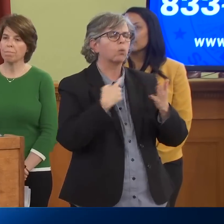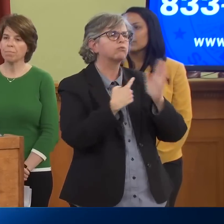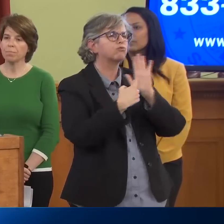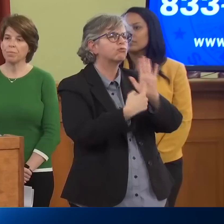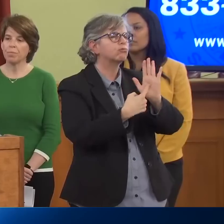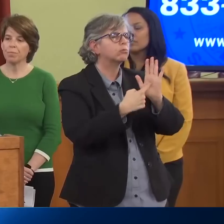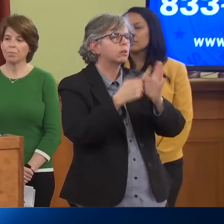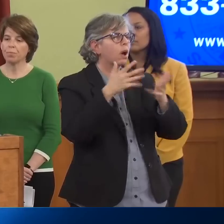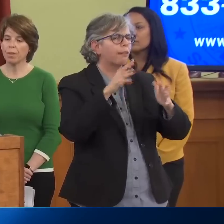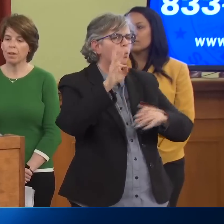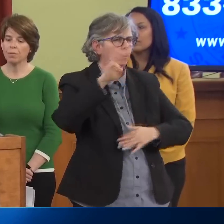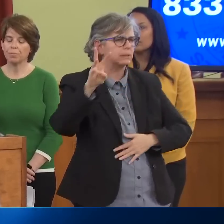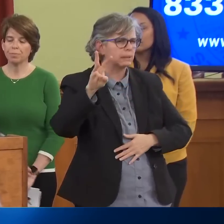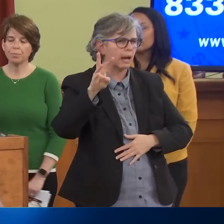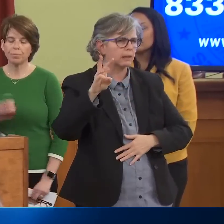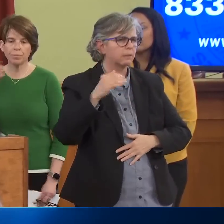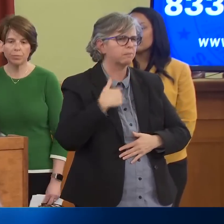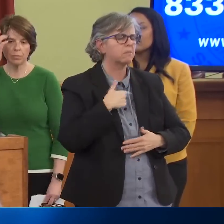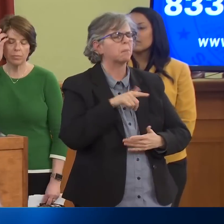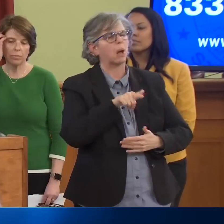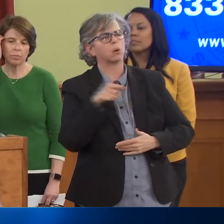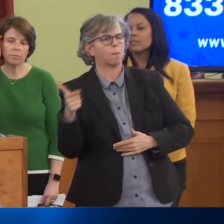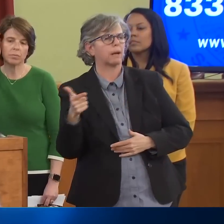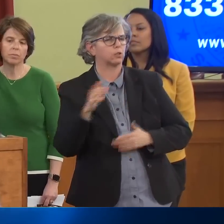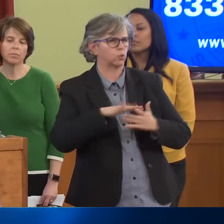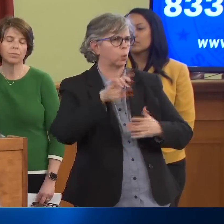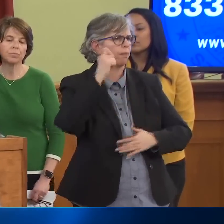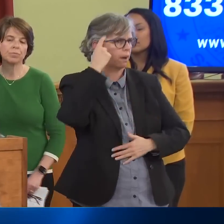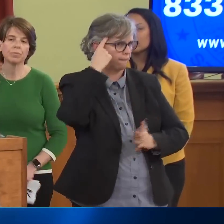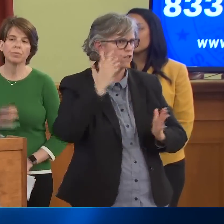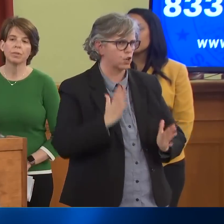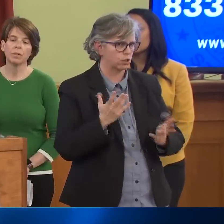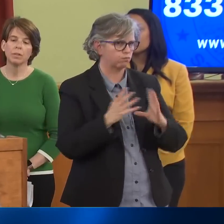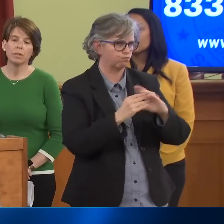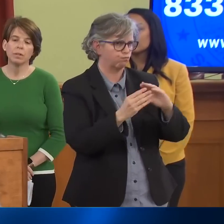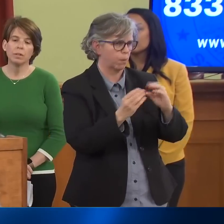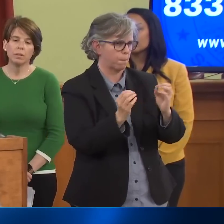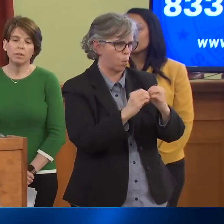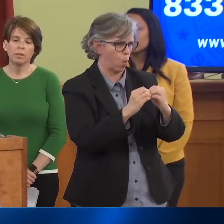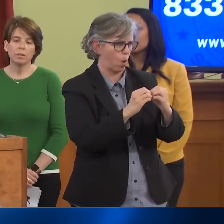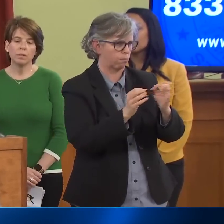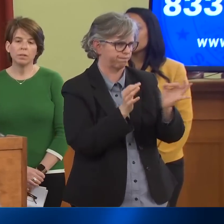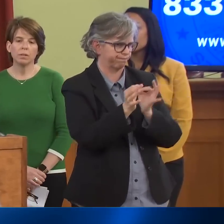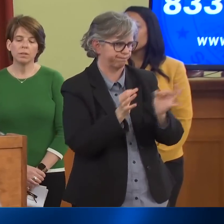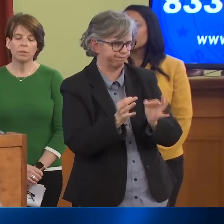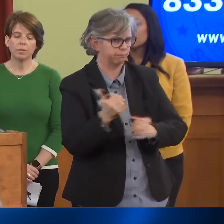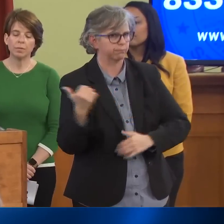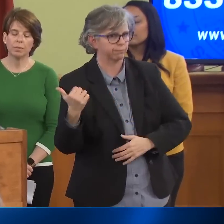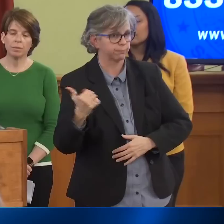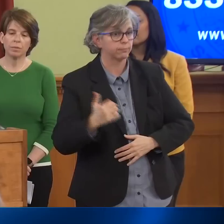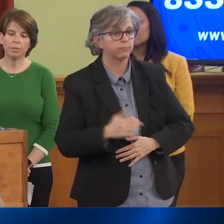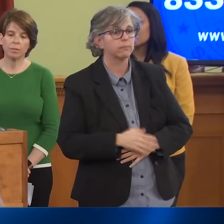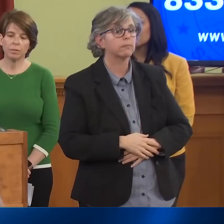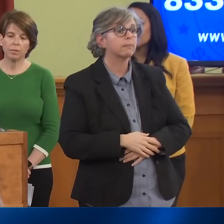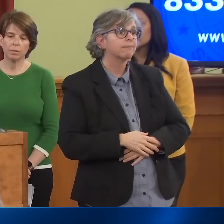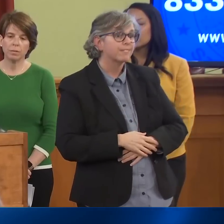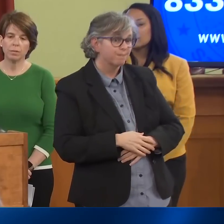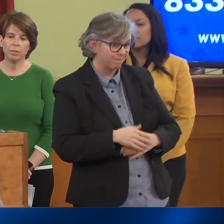AND SEX FOR FEMALES, 14 MALES, SEVEN HOSPITALIZATIONS AND ZERO DEATHS. THERE ARE A NUMBER OF COUNTIES INVOLVED AND THAT IS ON OUR WEBSITE, BUT I WILL COME UP TO GIVE MORE INFORMATION, AFTER